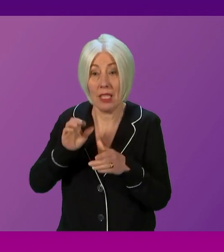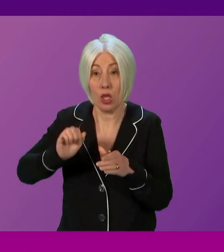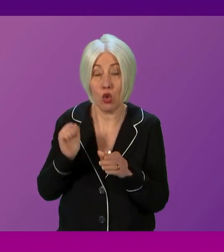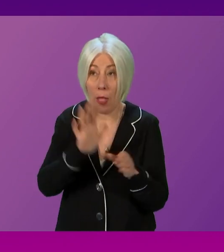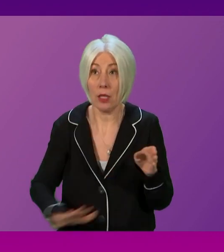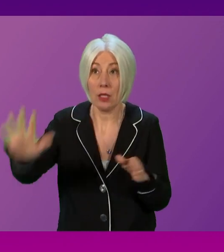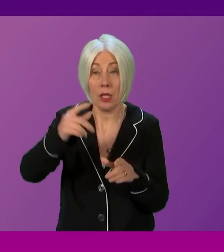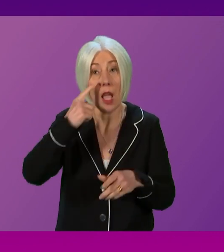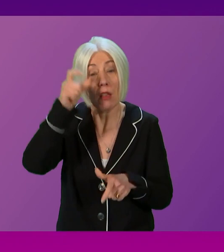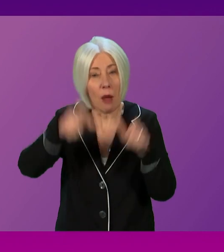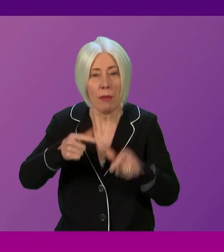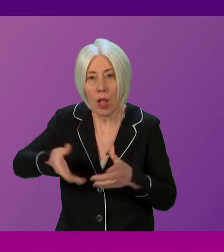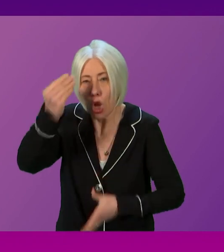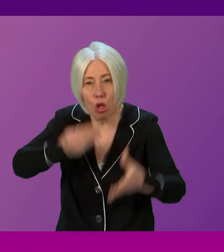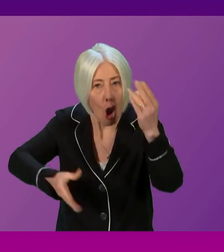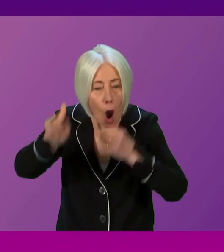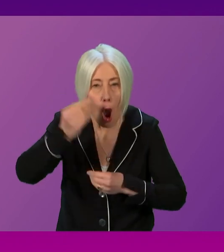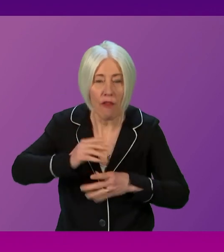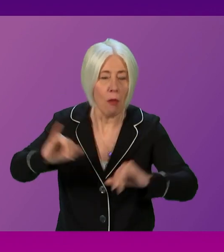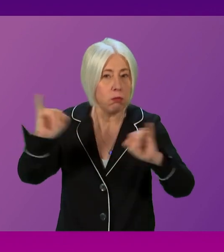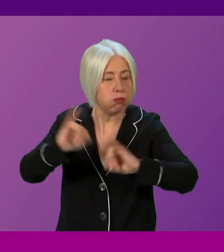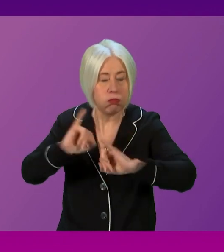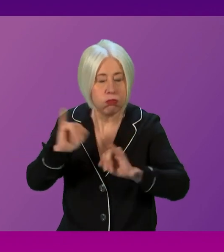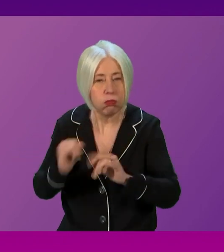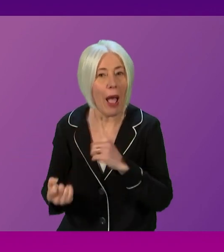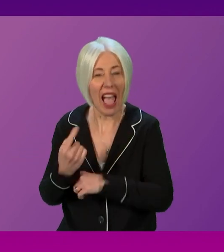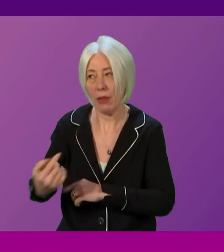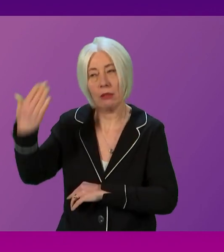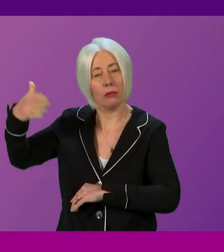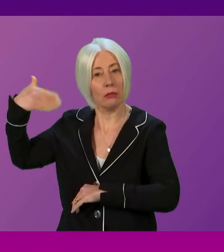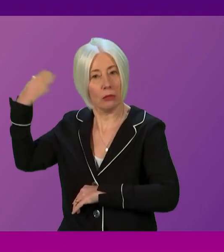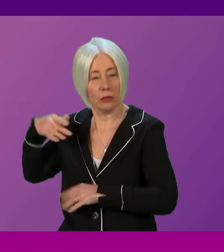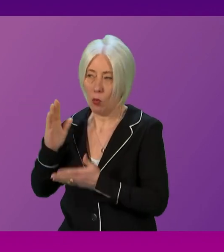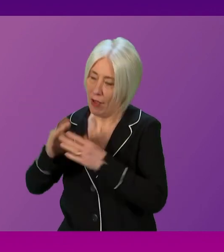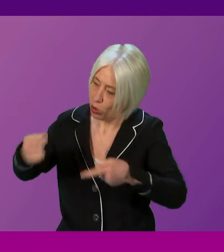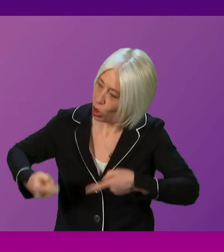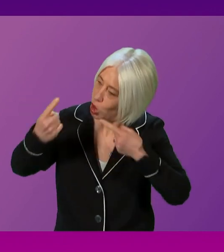to learn from the atrocities of the Holocaust as we challenge the oppressions of the present.